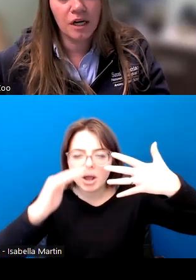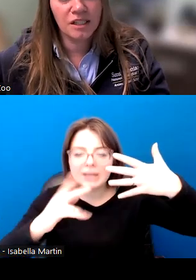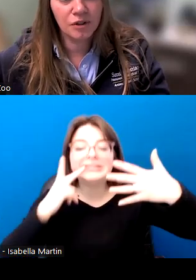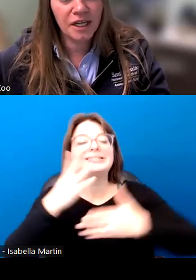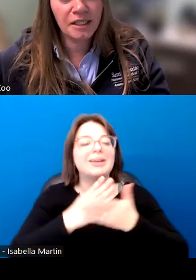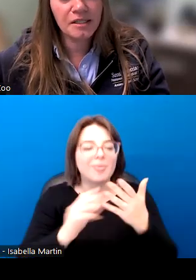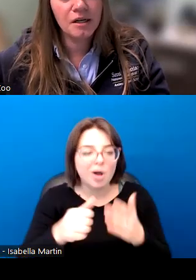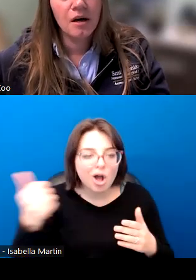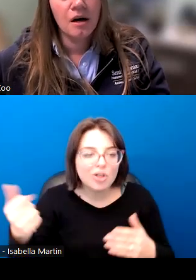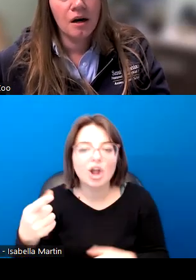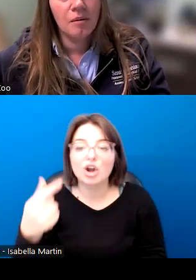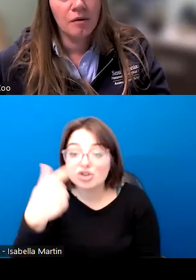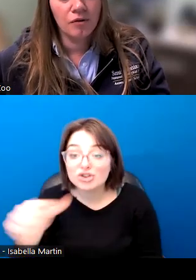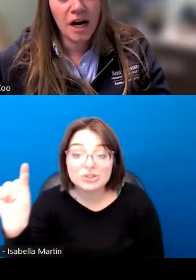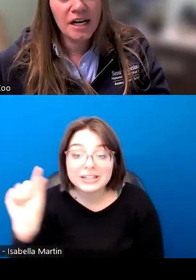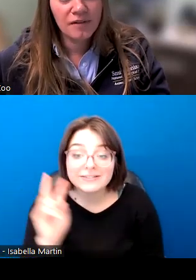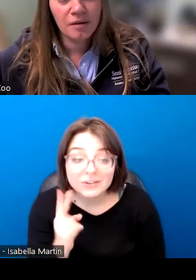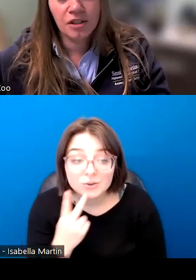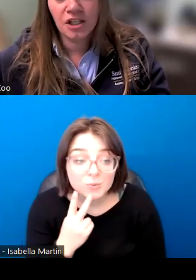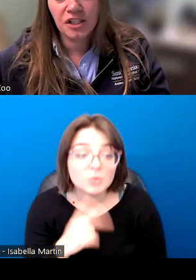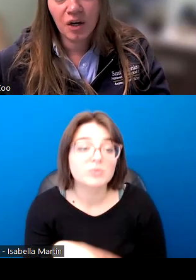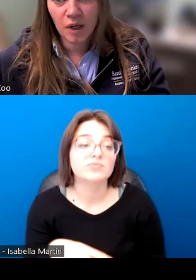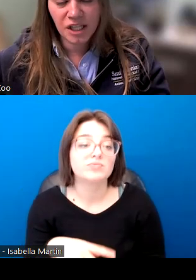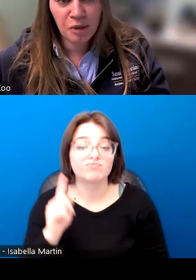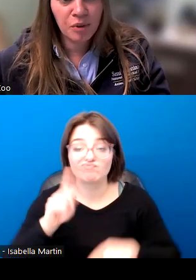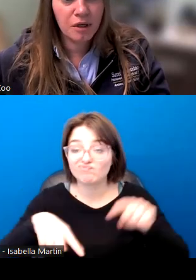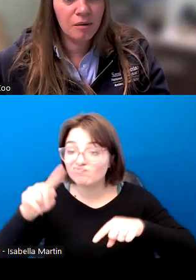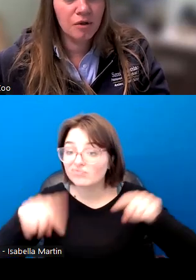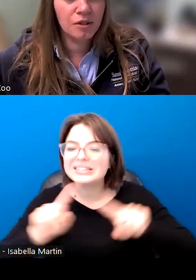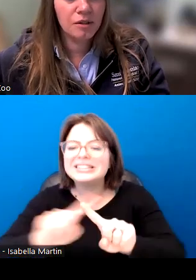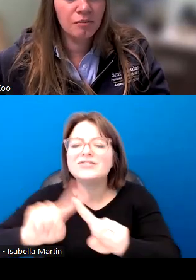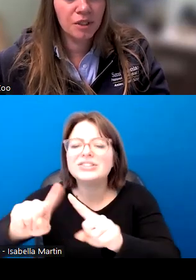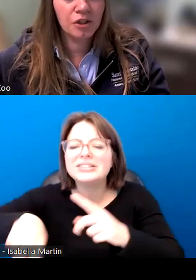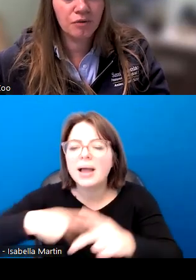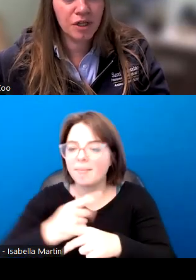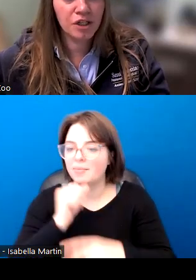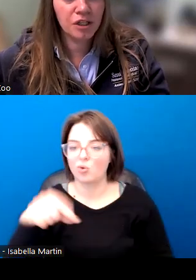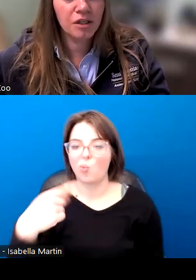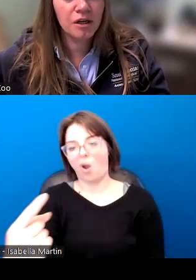lots of greens a variety of them she's not just getting one type there's a potential rotation